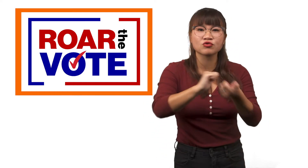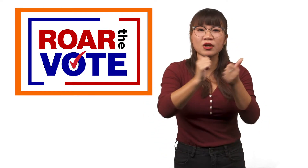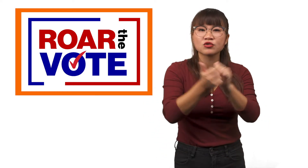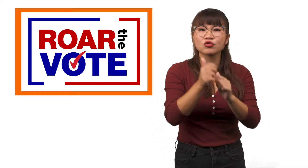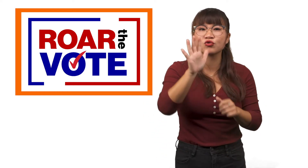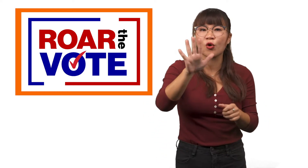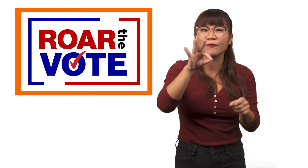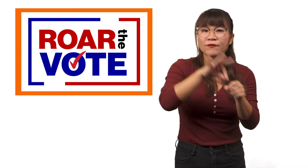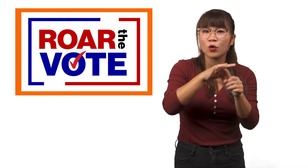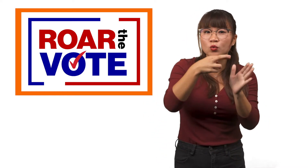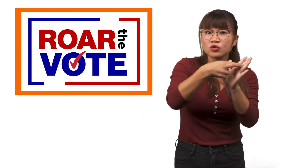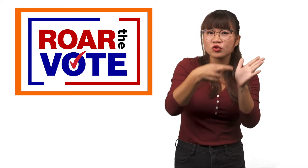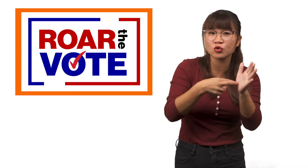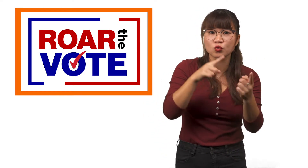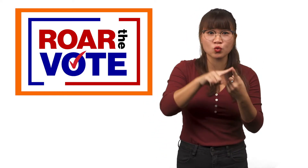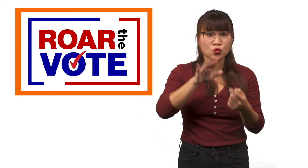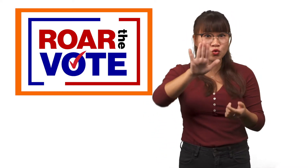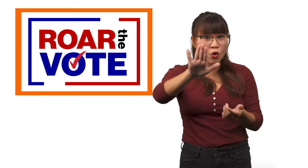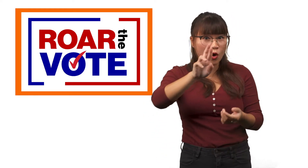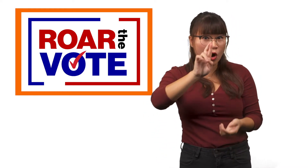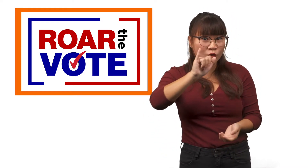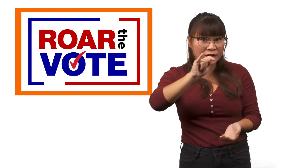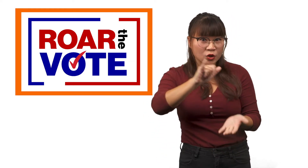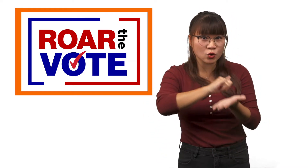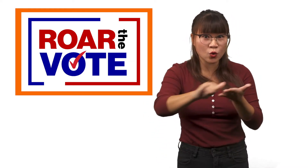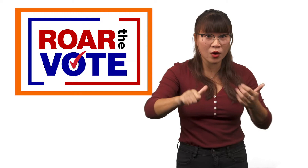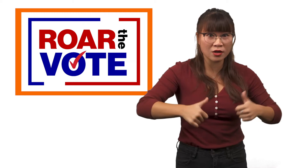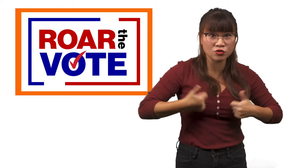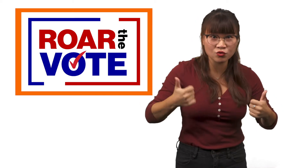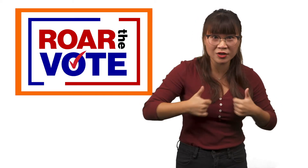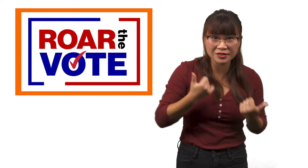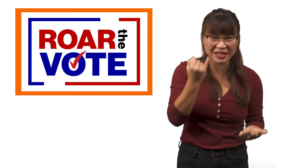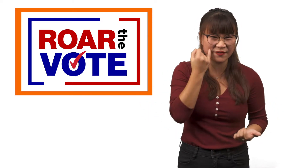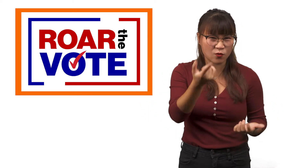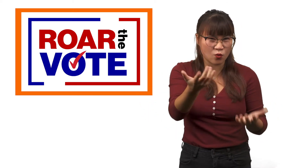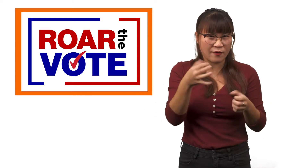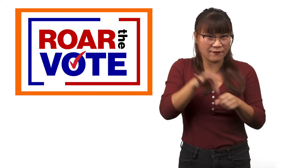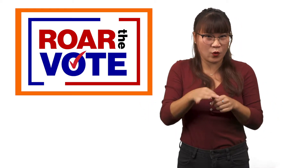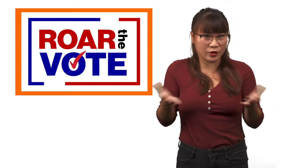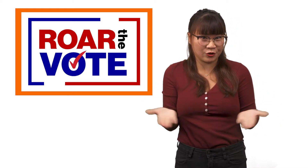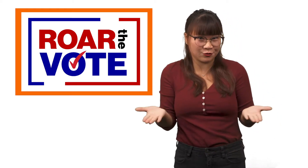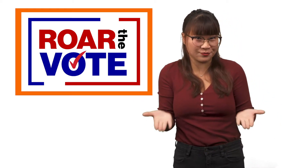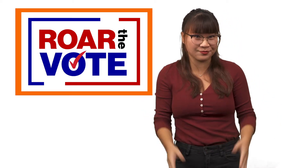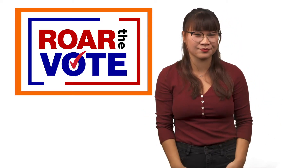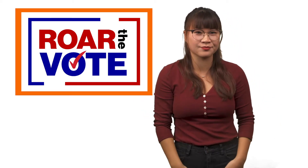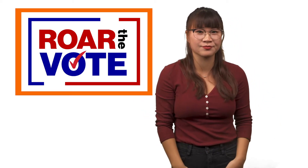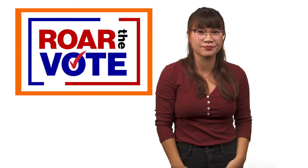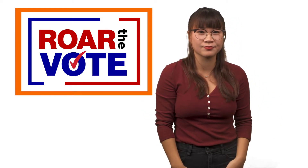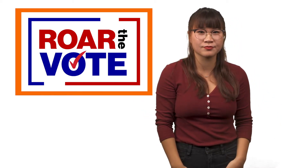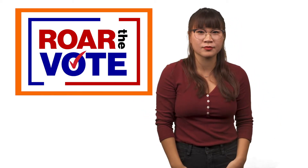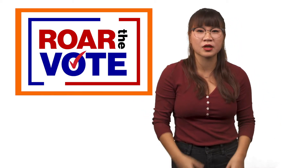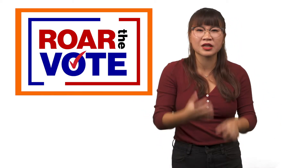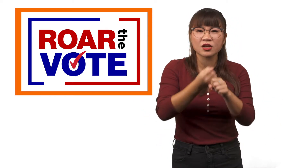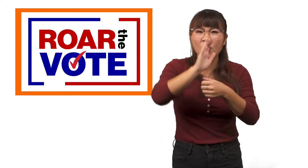Change your voting registration to your RIT or New York address if you want to vote here.